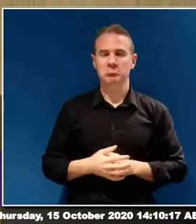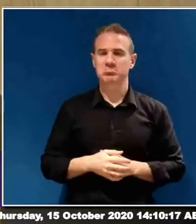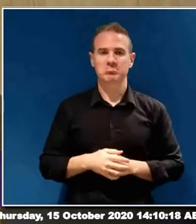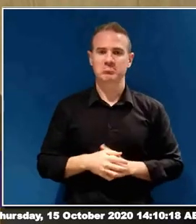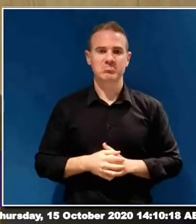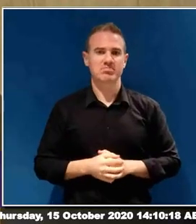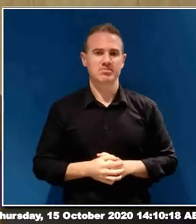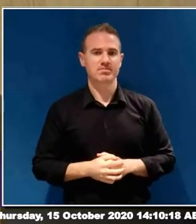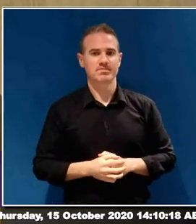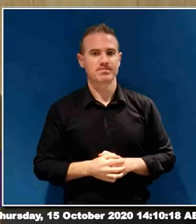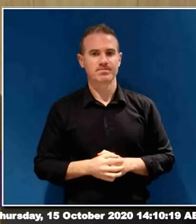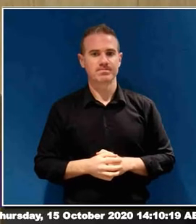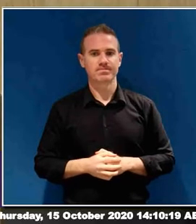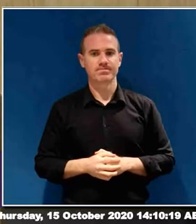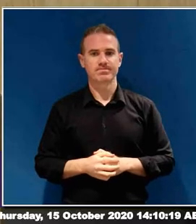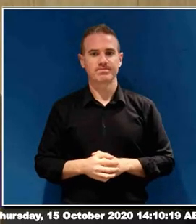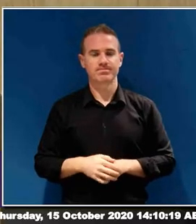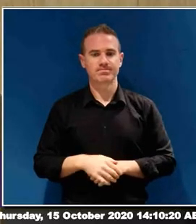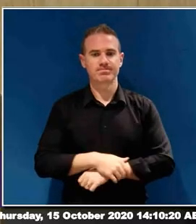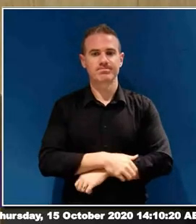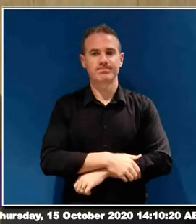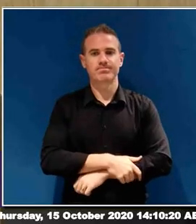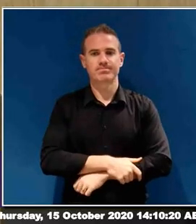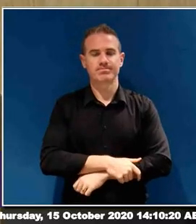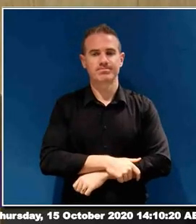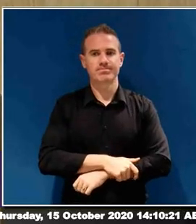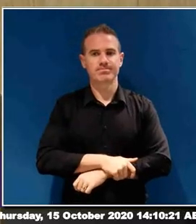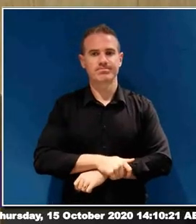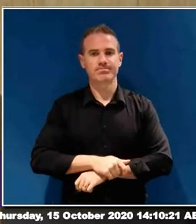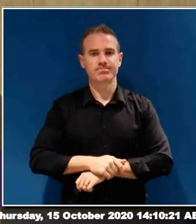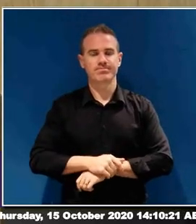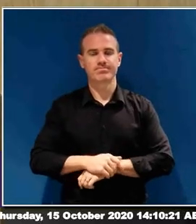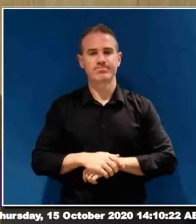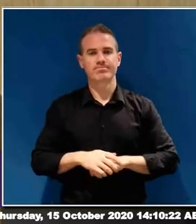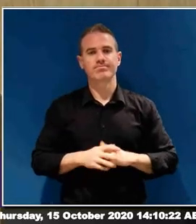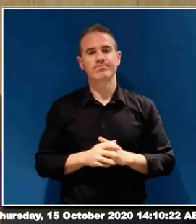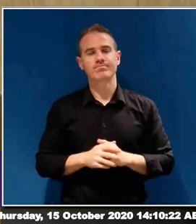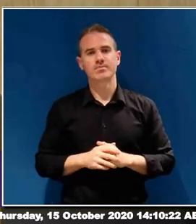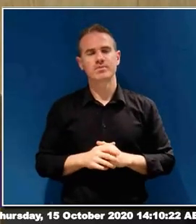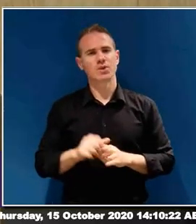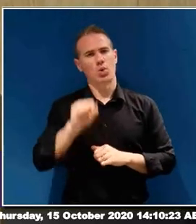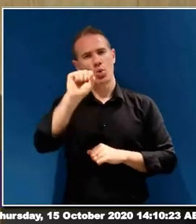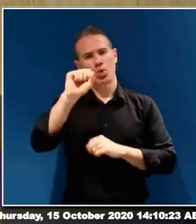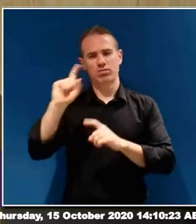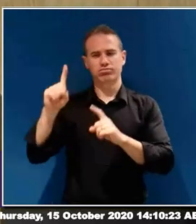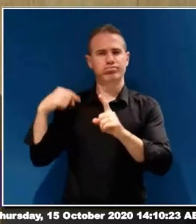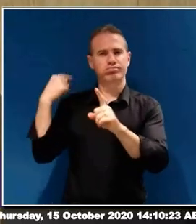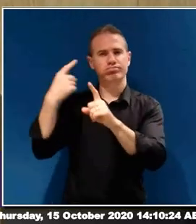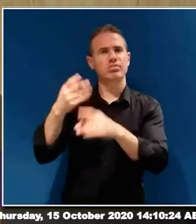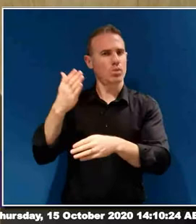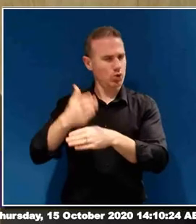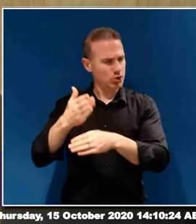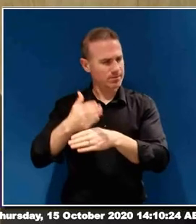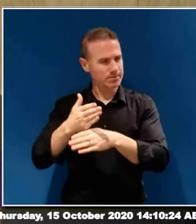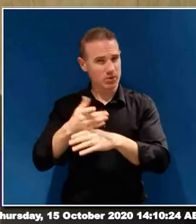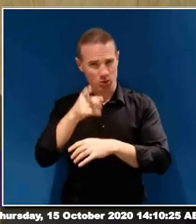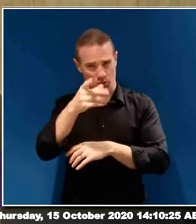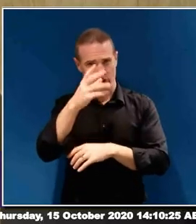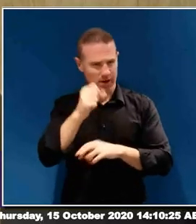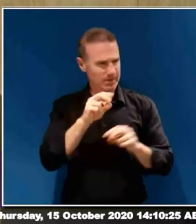In the course of your work, did you observe there to be gaps in support? Yes.